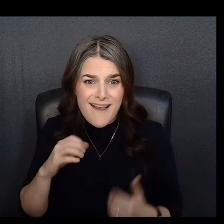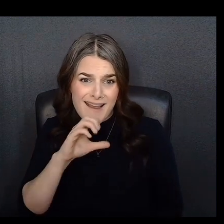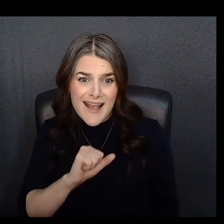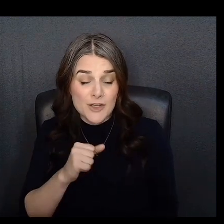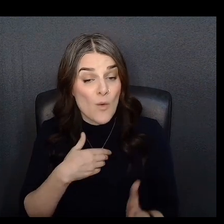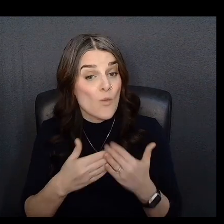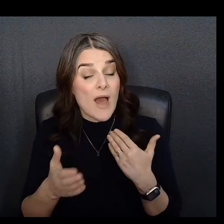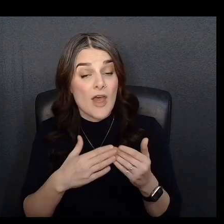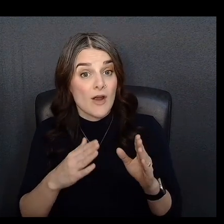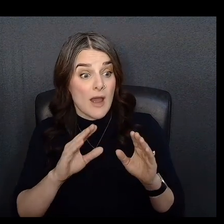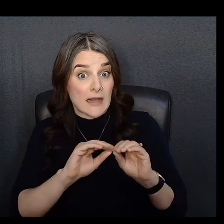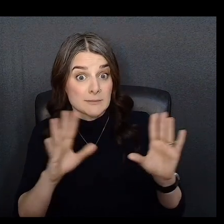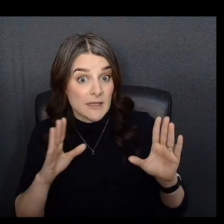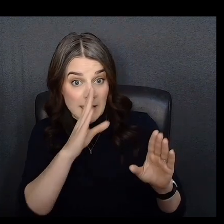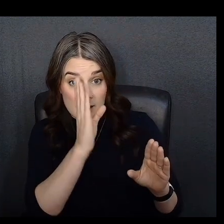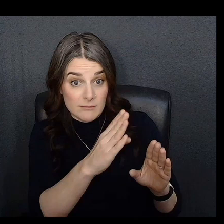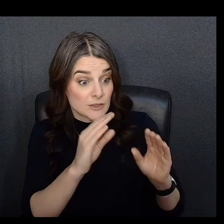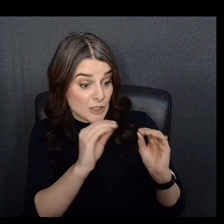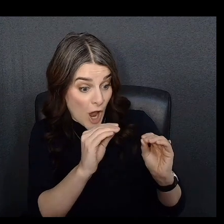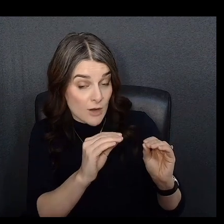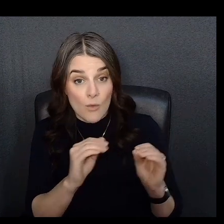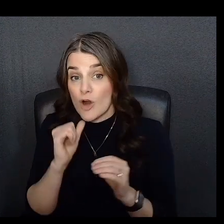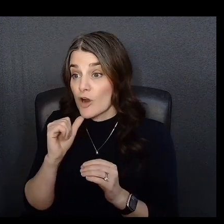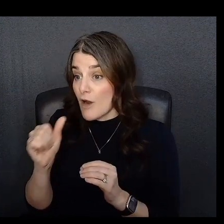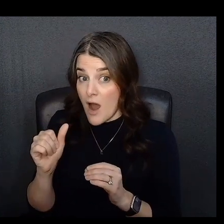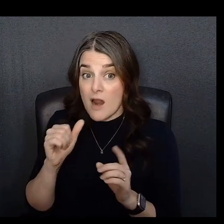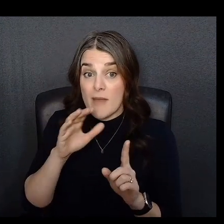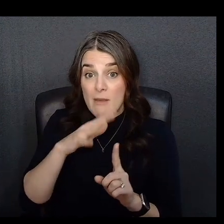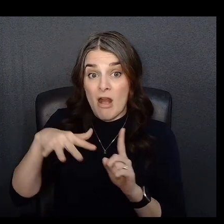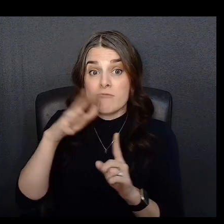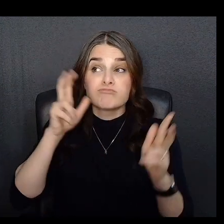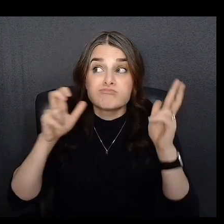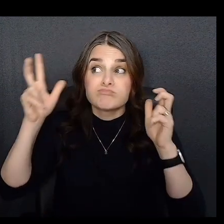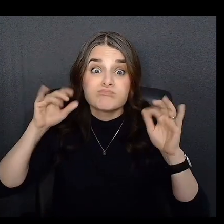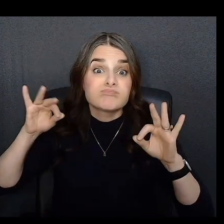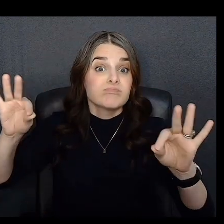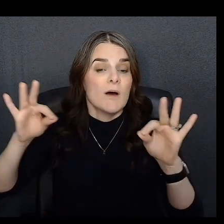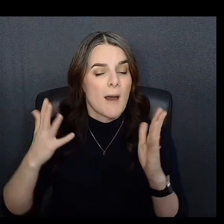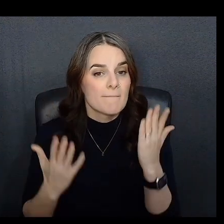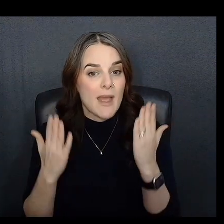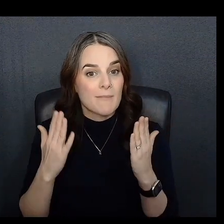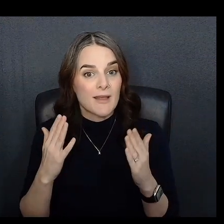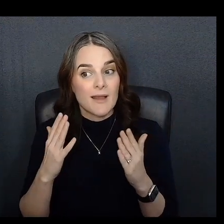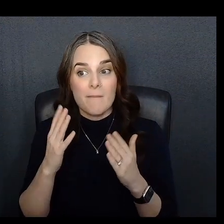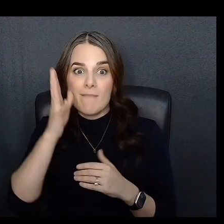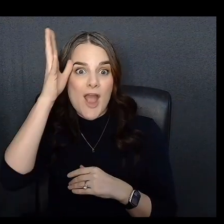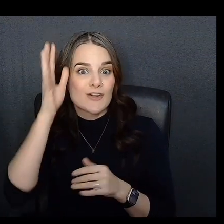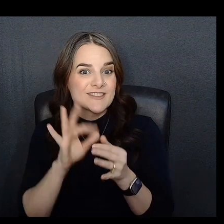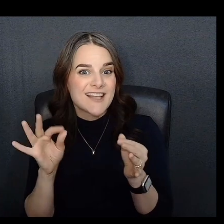We can say, as a parent, oh, I don't curse around my child. They've never heard curse words. There's a good chance that they have.